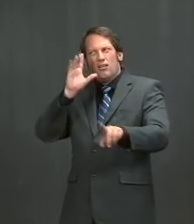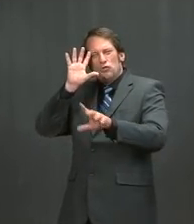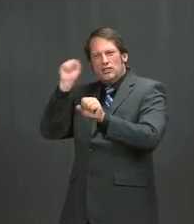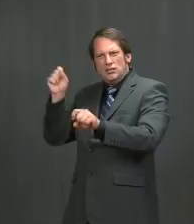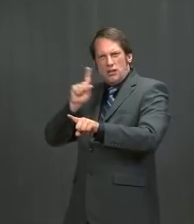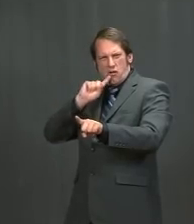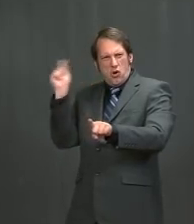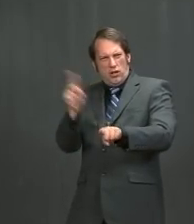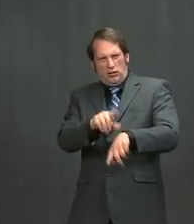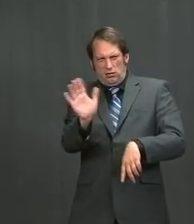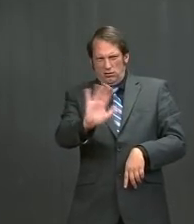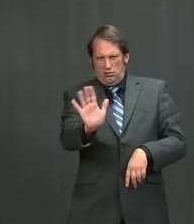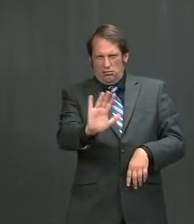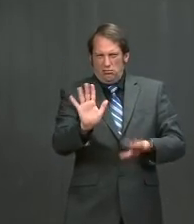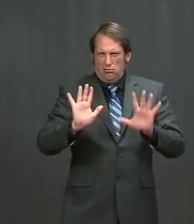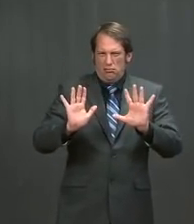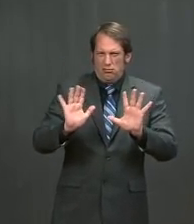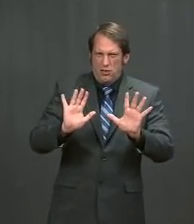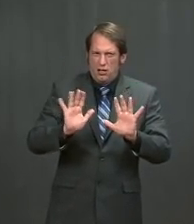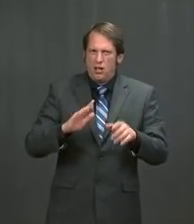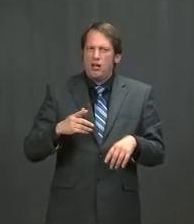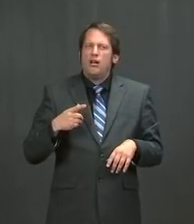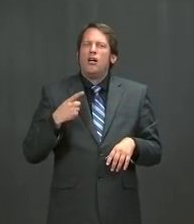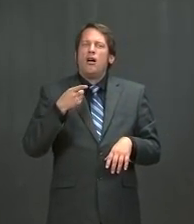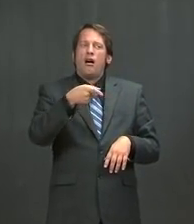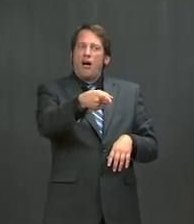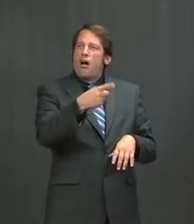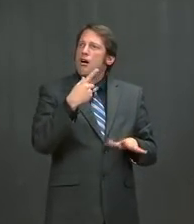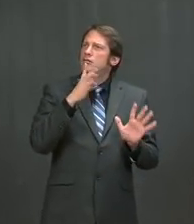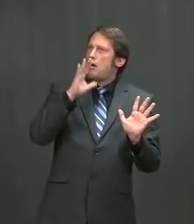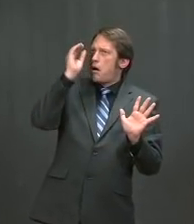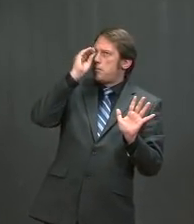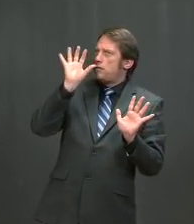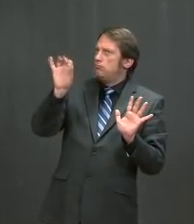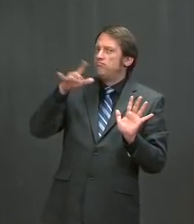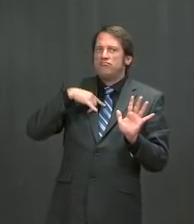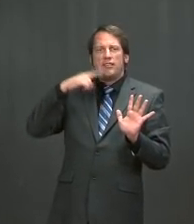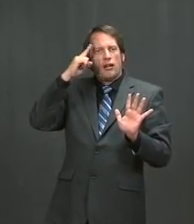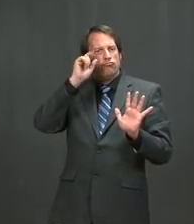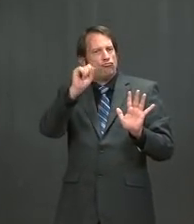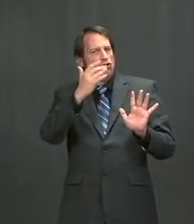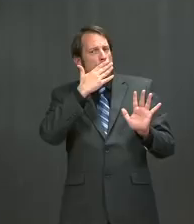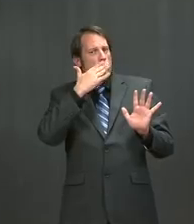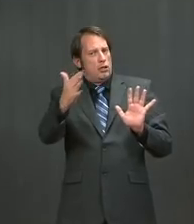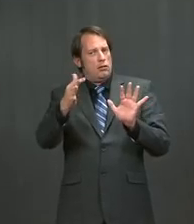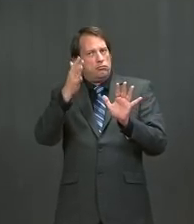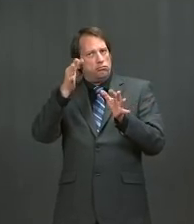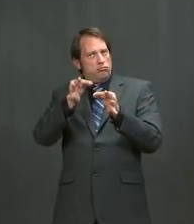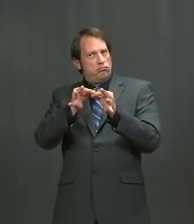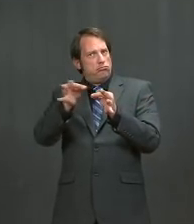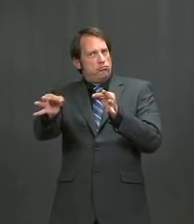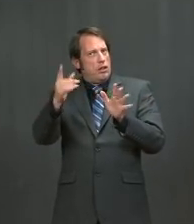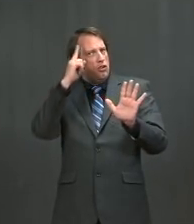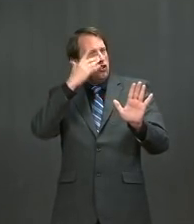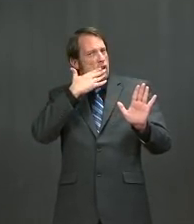dictating they should move the All-Star game. That is -- was their decision. They made that decision. And as he stated earlier, he certainly supports that.